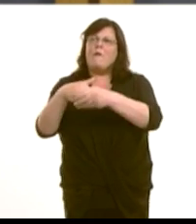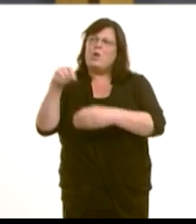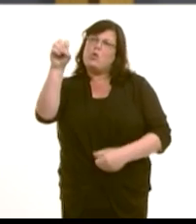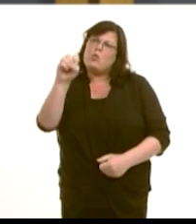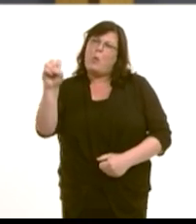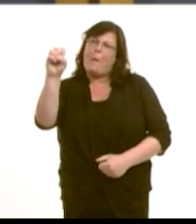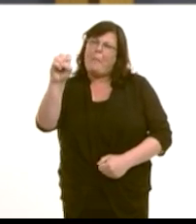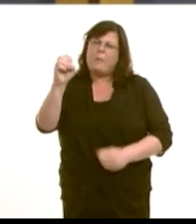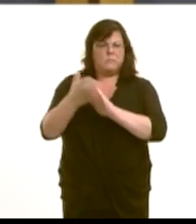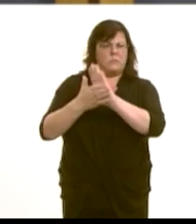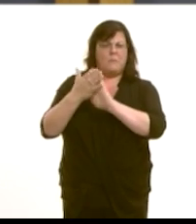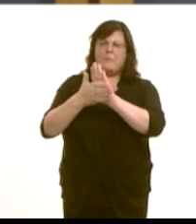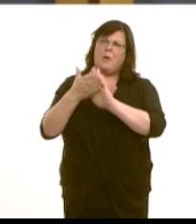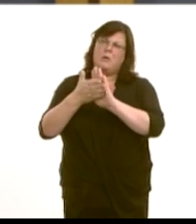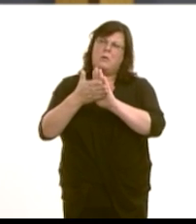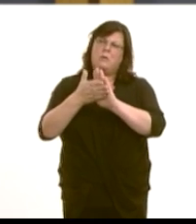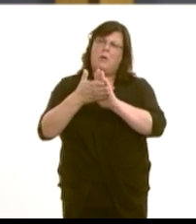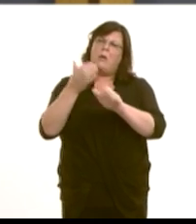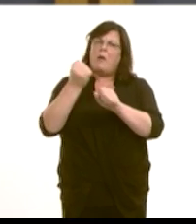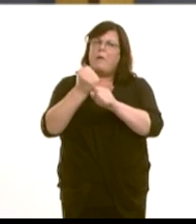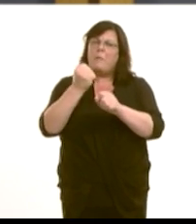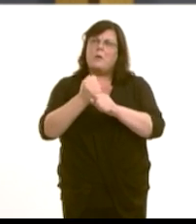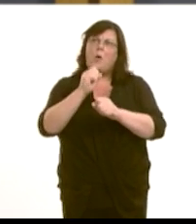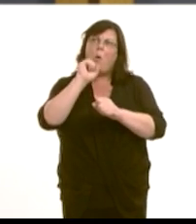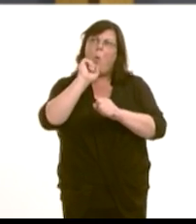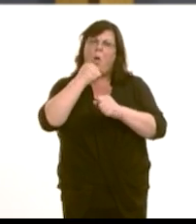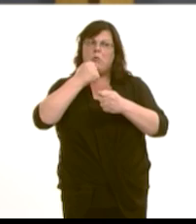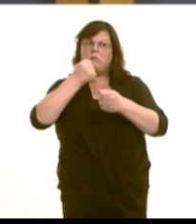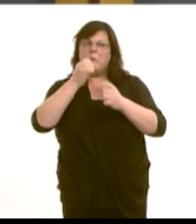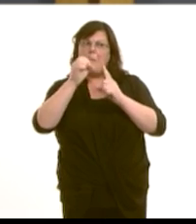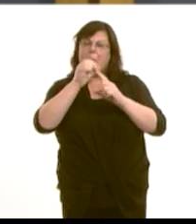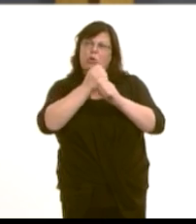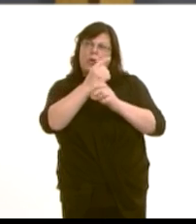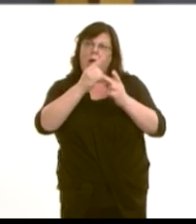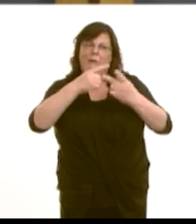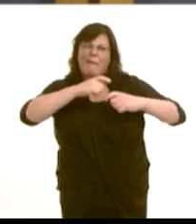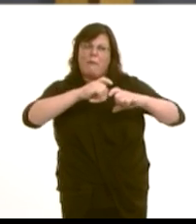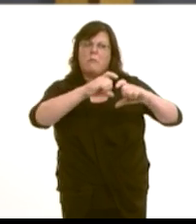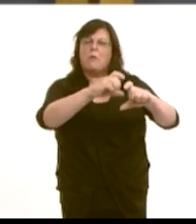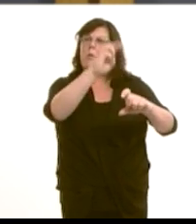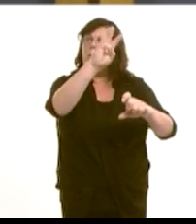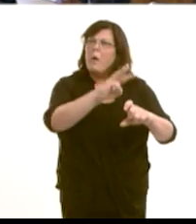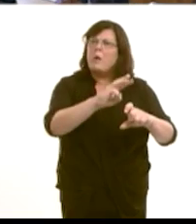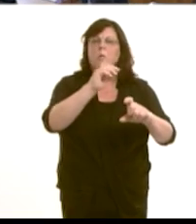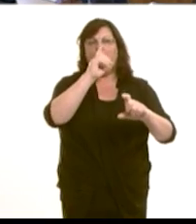Does the Government have any plans or any intention to introduce something similar for Wales as we exit the European Union?